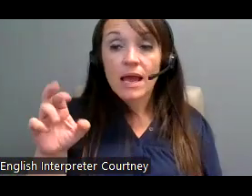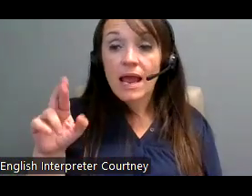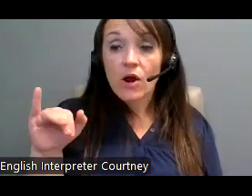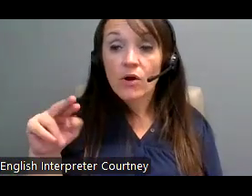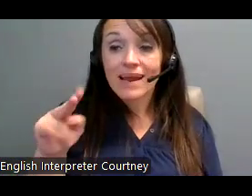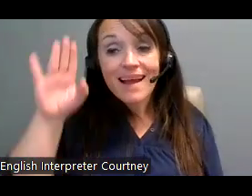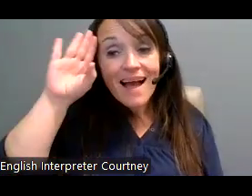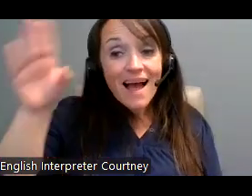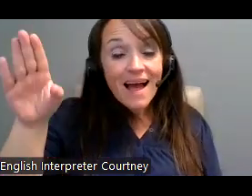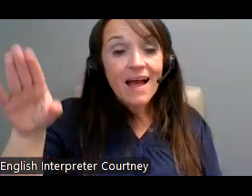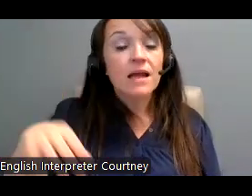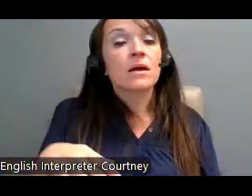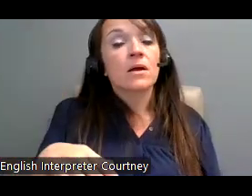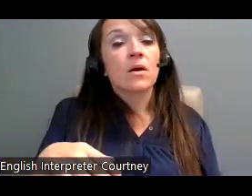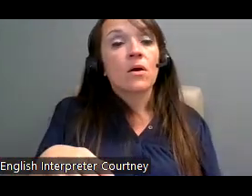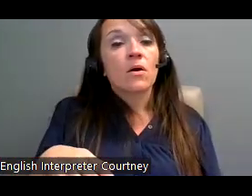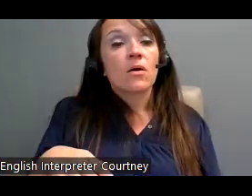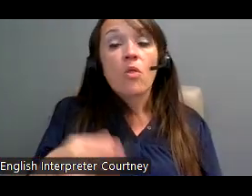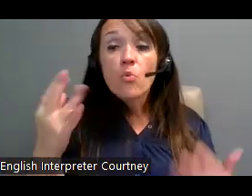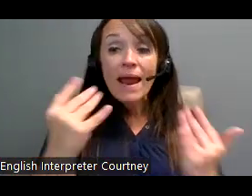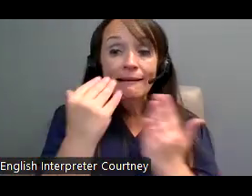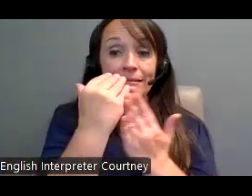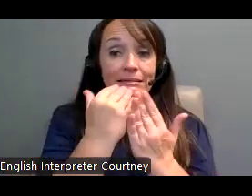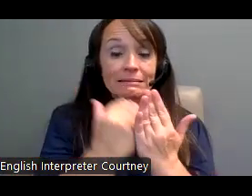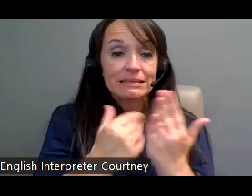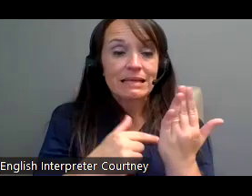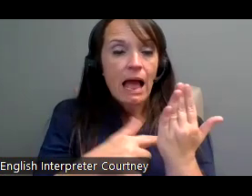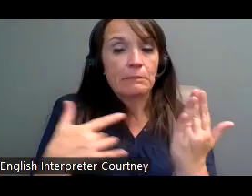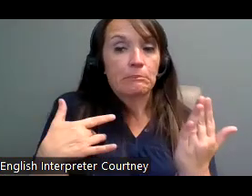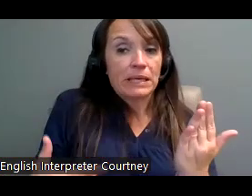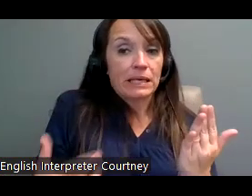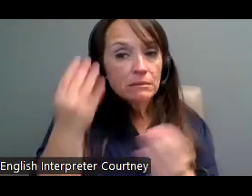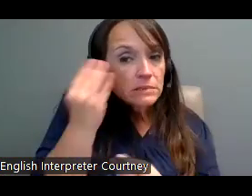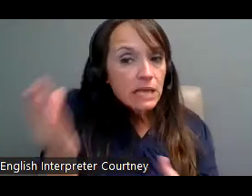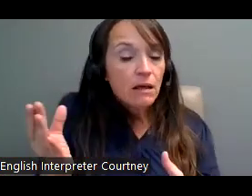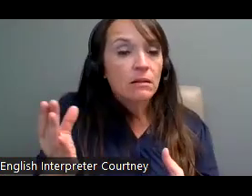"When I talk about the waiting list, I talk about not leave the actual time spent on the waiting